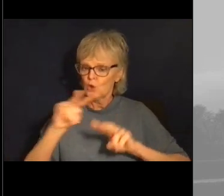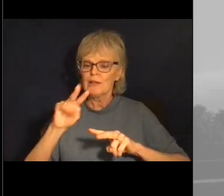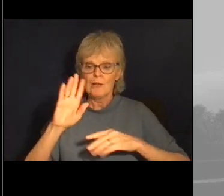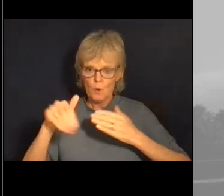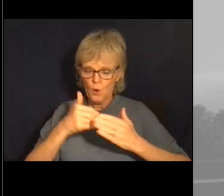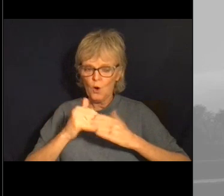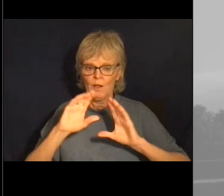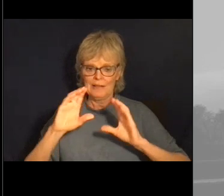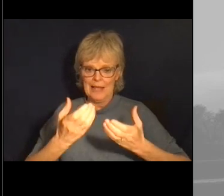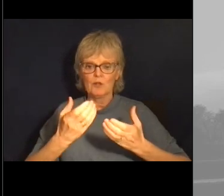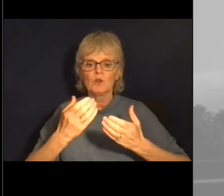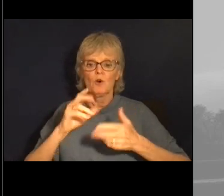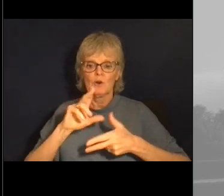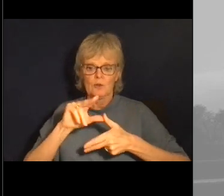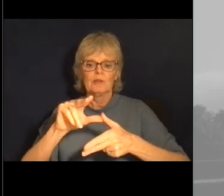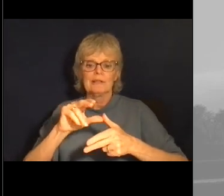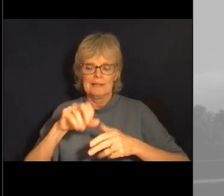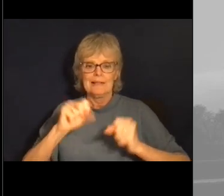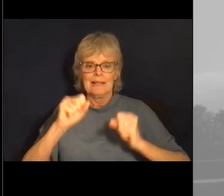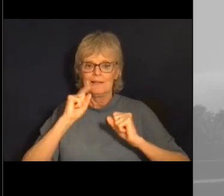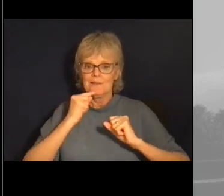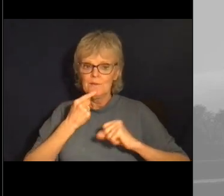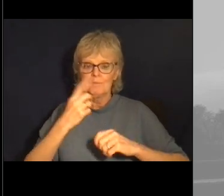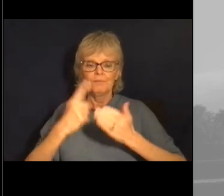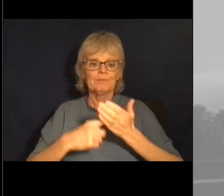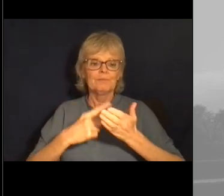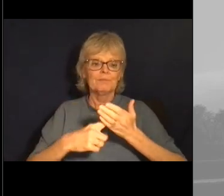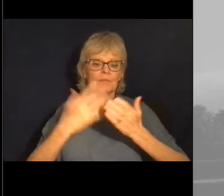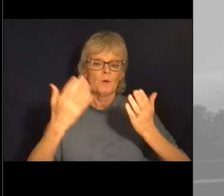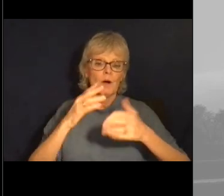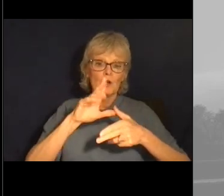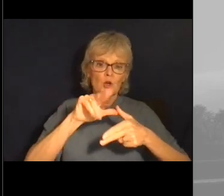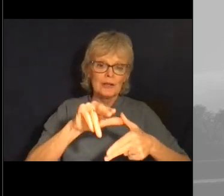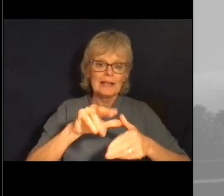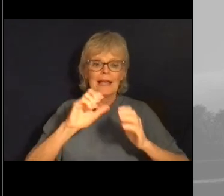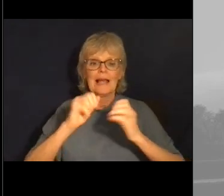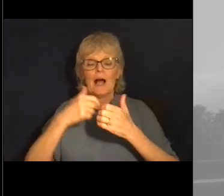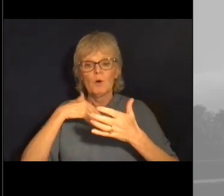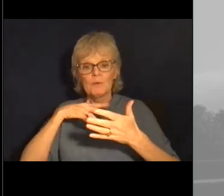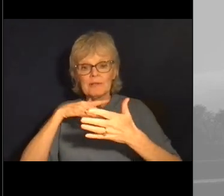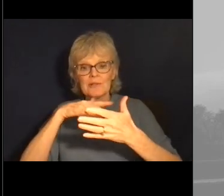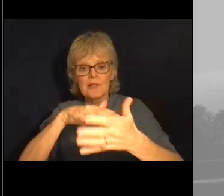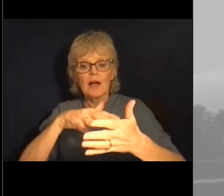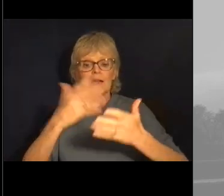Now we've talked about a lot of things today. You know, what hurricanes are? How do we study them? What are some of the tools that we use?